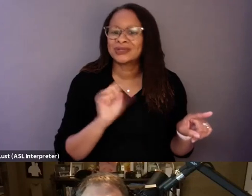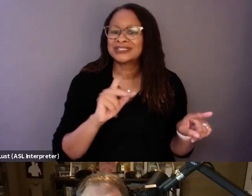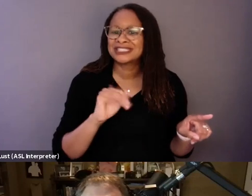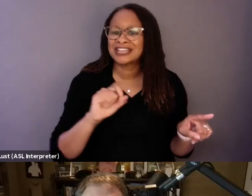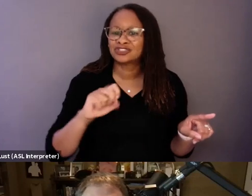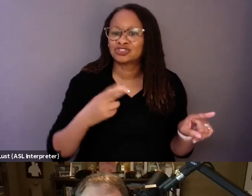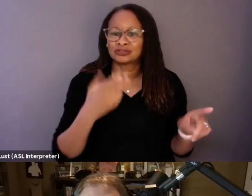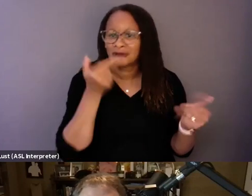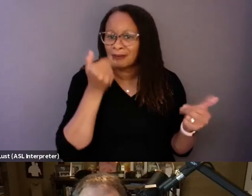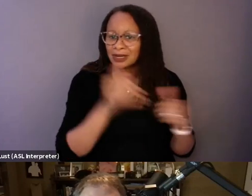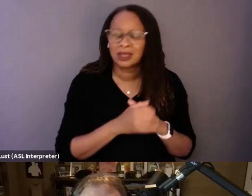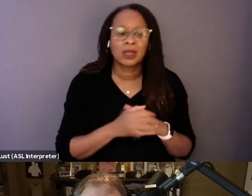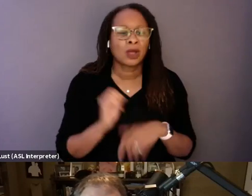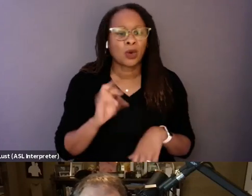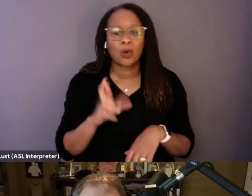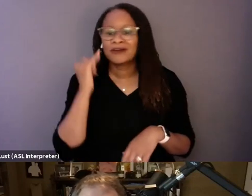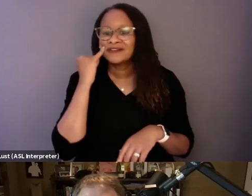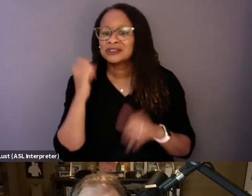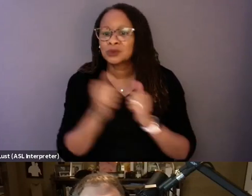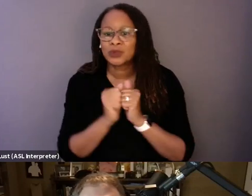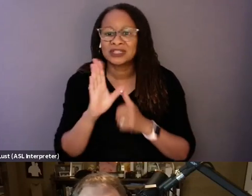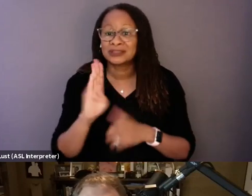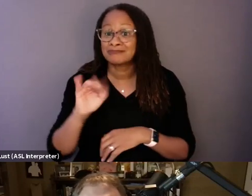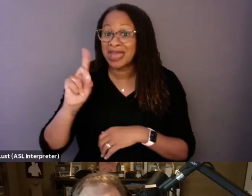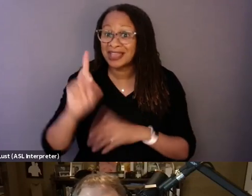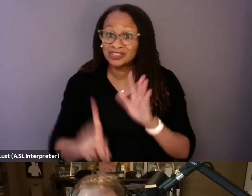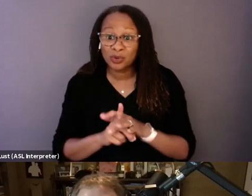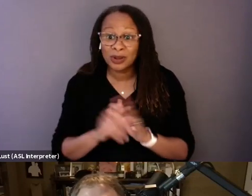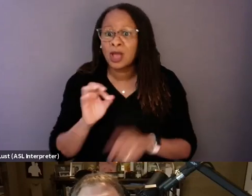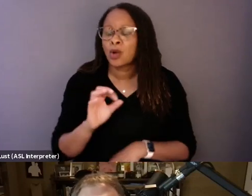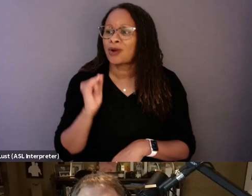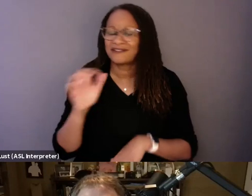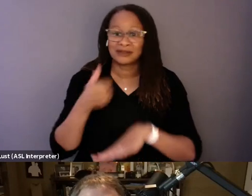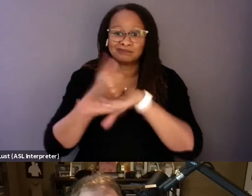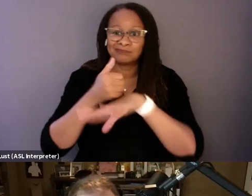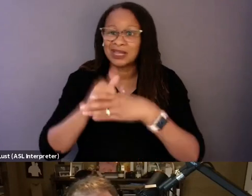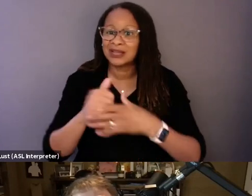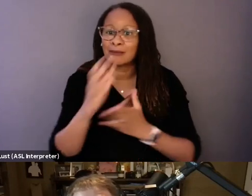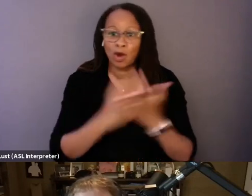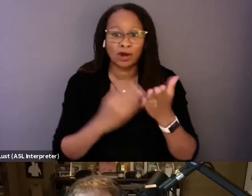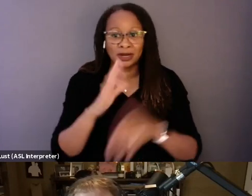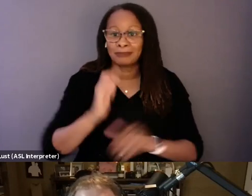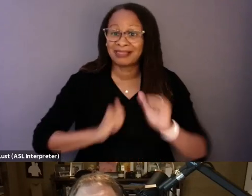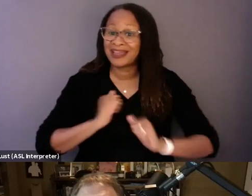if his band showed up or if you cast them in a play. And then throughout his life,